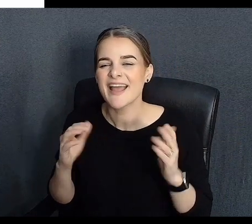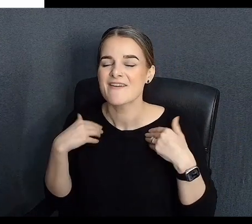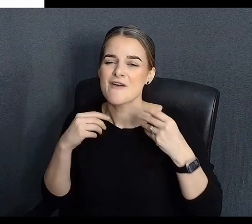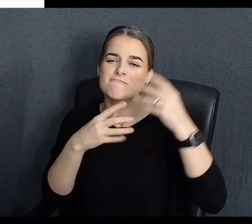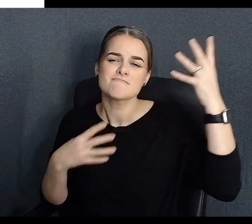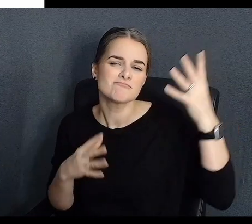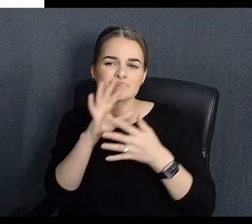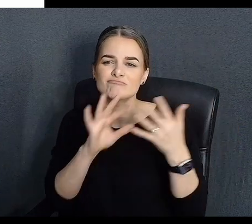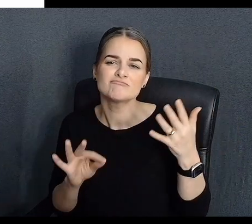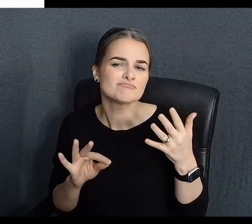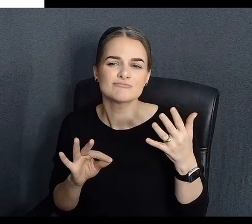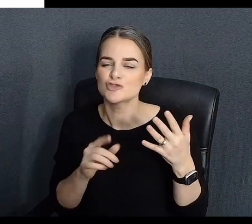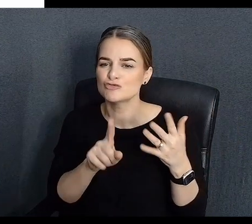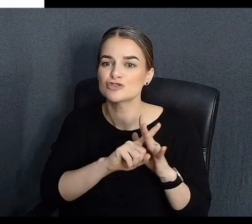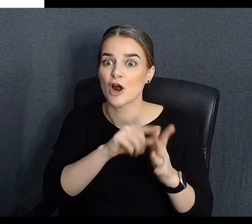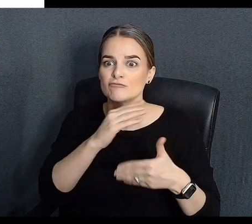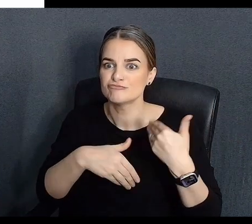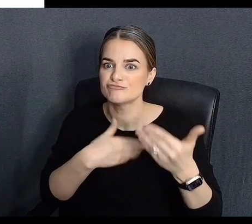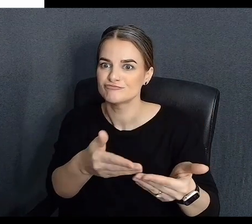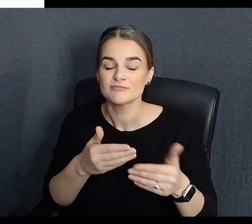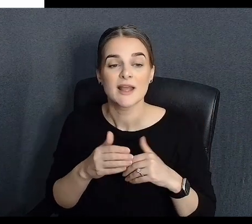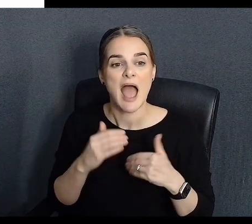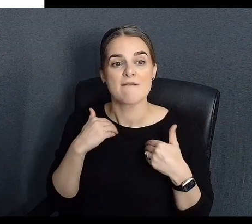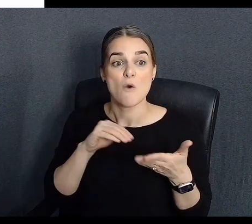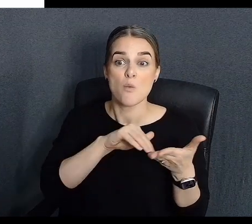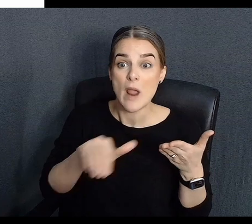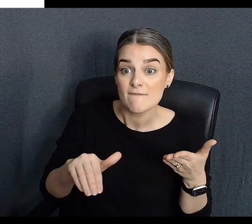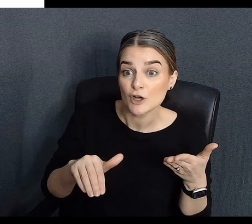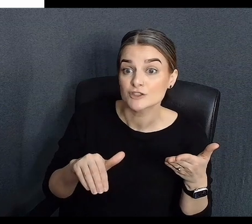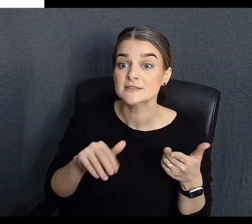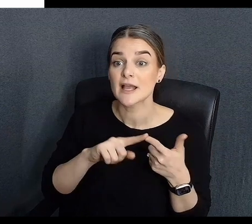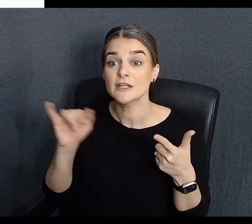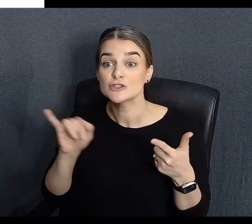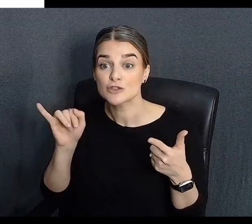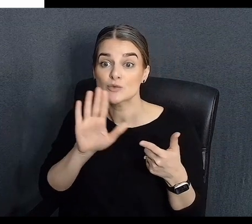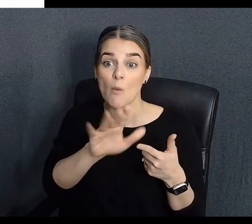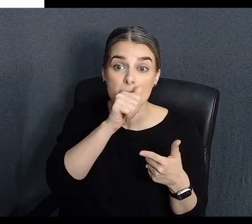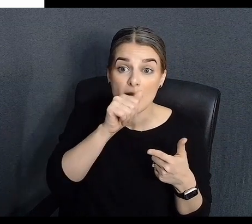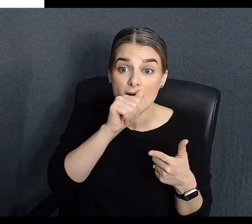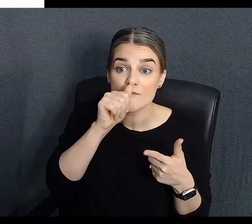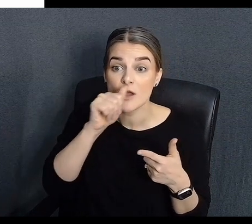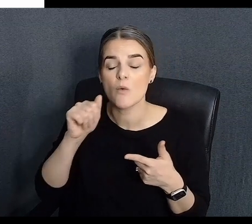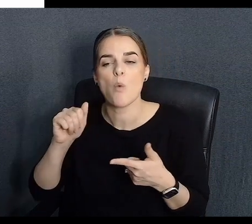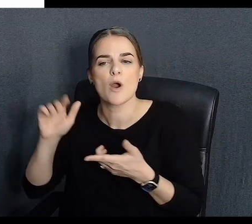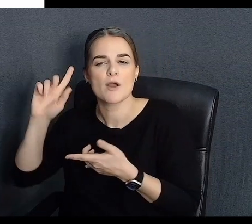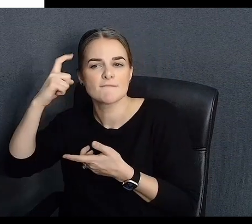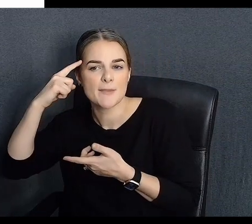So we have waivers. We have your insurance, whether that's your private or supplemental, Medicaid and Medicare.